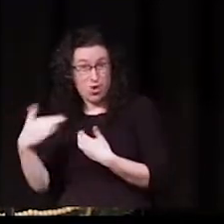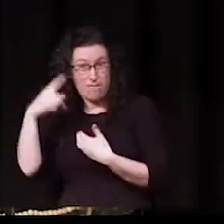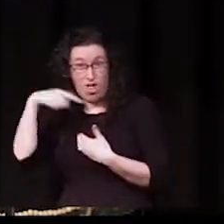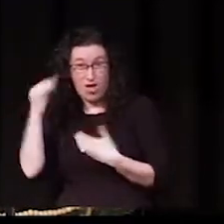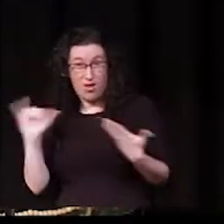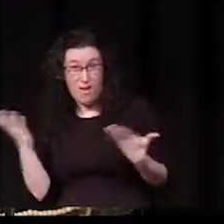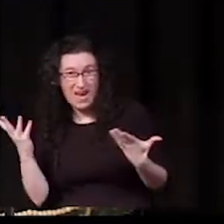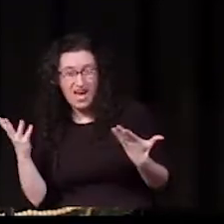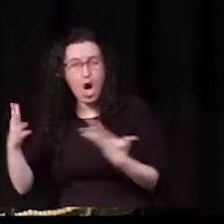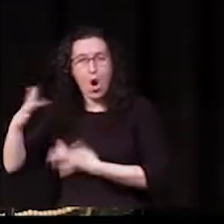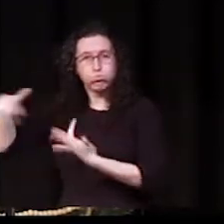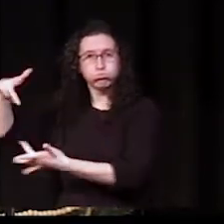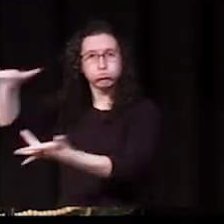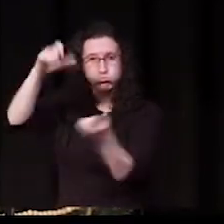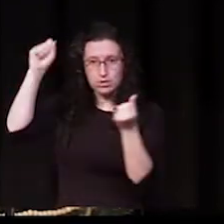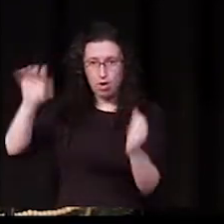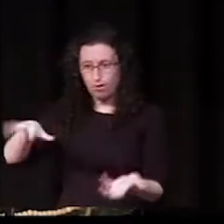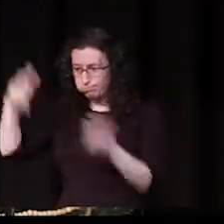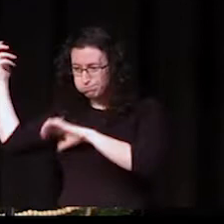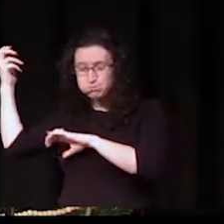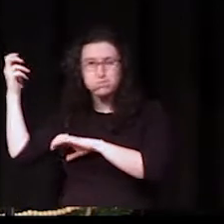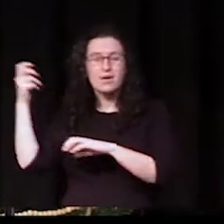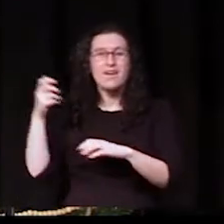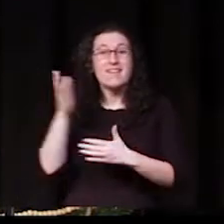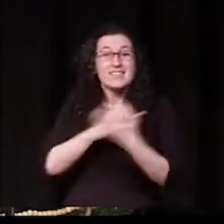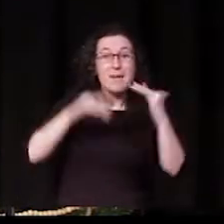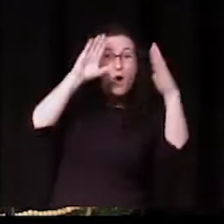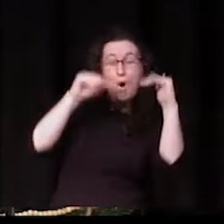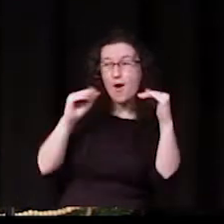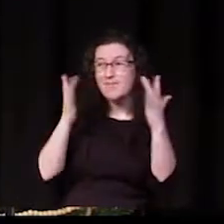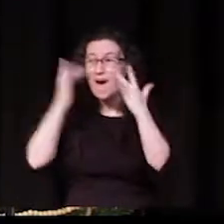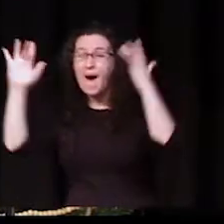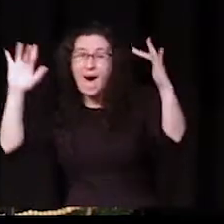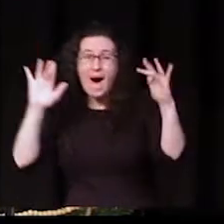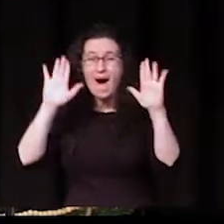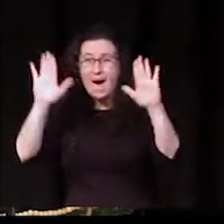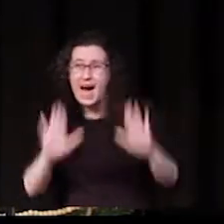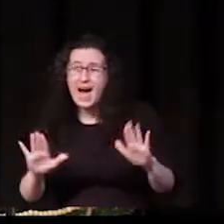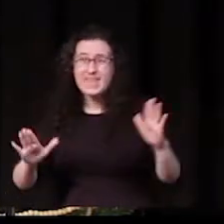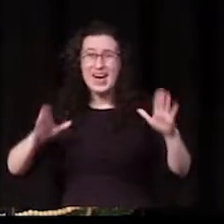Some hopes were realized with sparkling eyes and perhaps smiles of glee, and some hopes